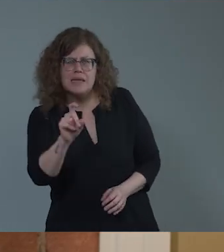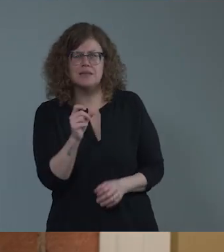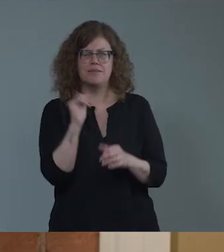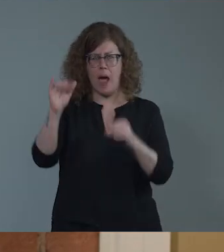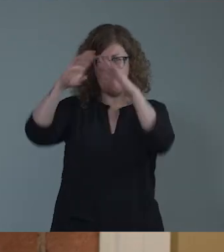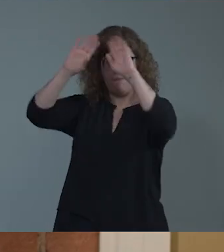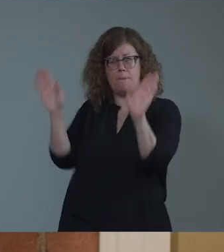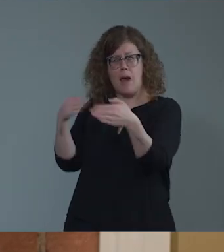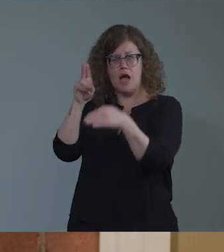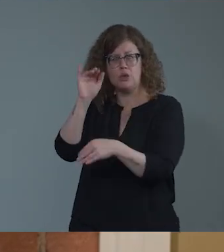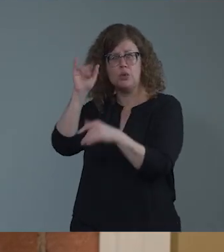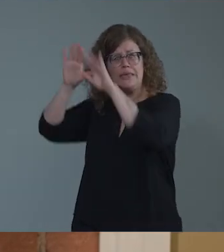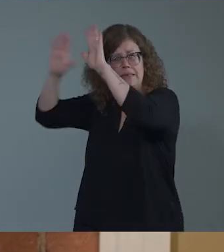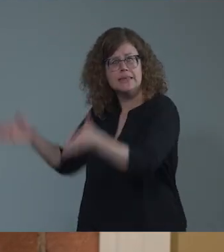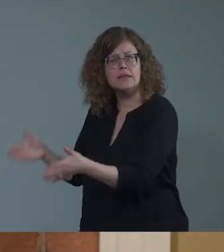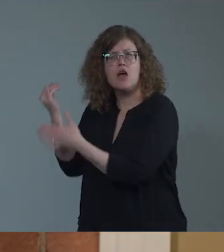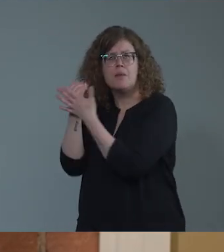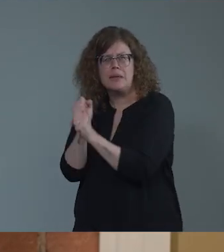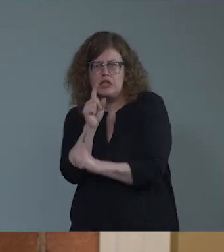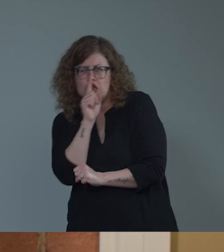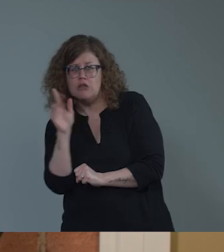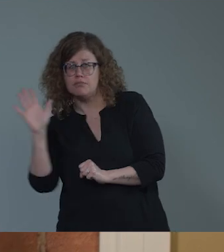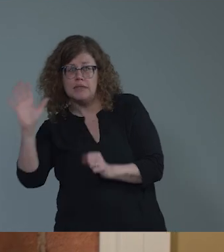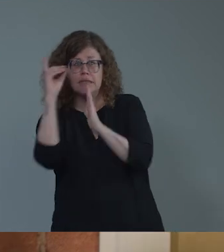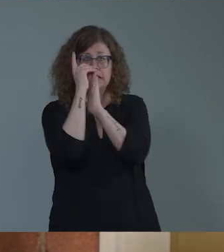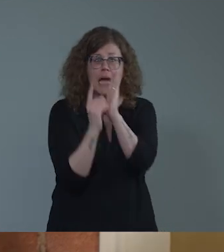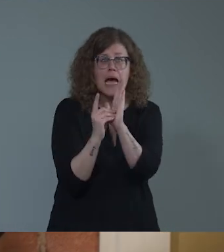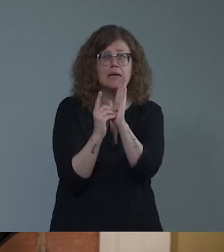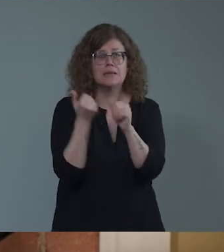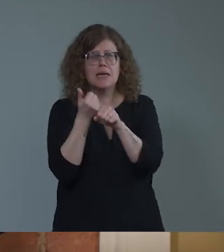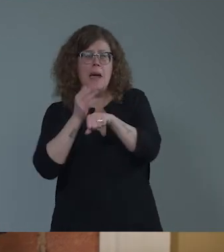That's the goal. But if we hire an artist whose style is really broad